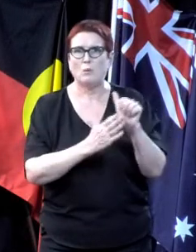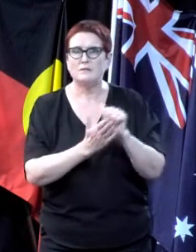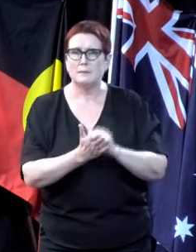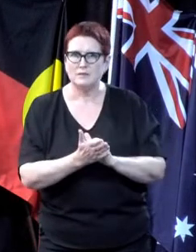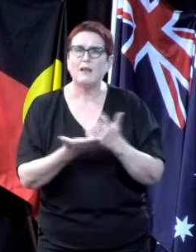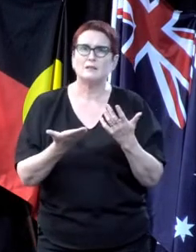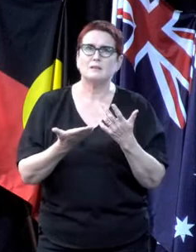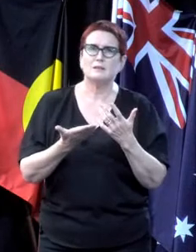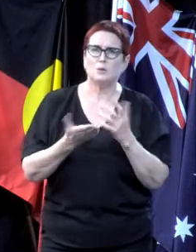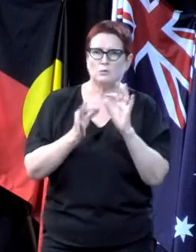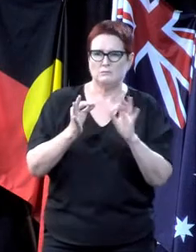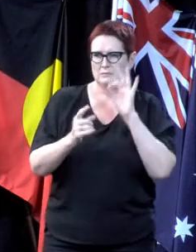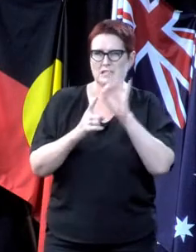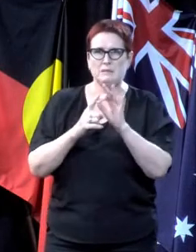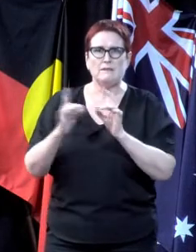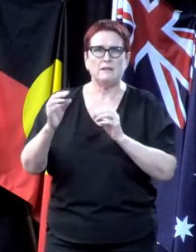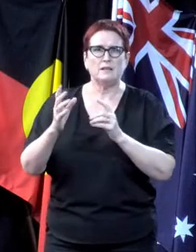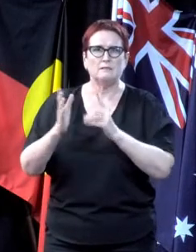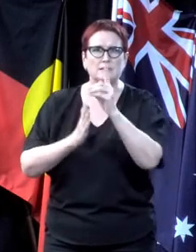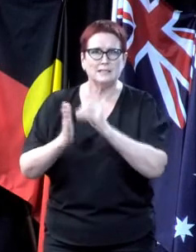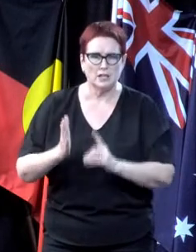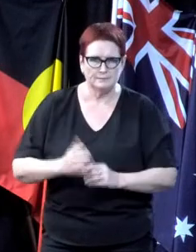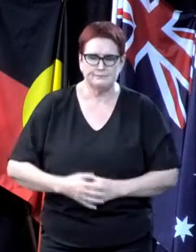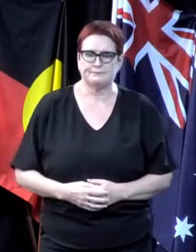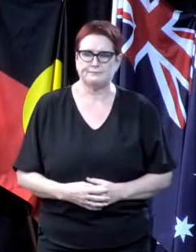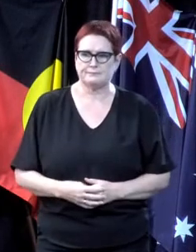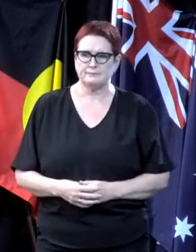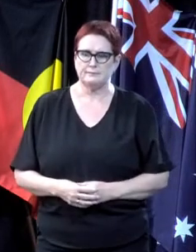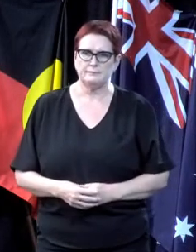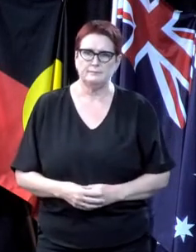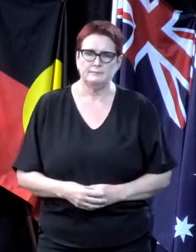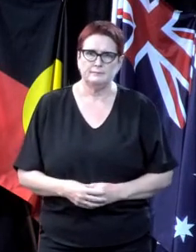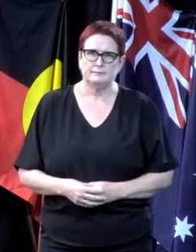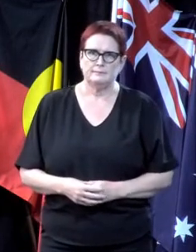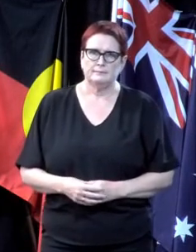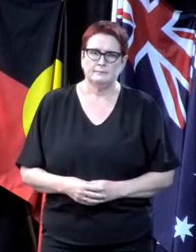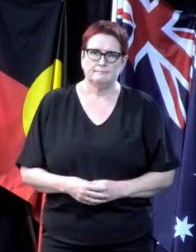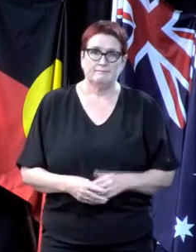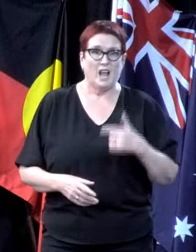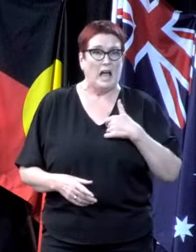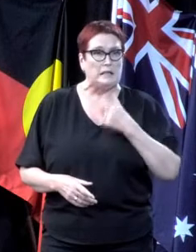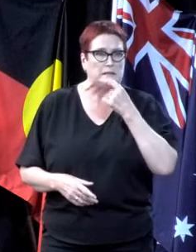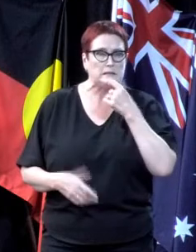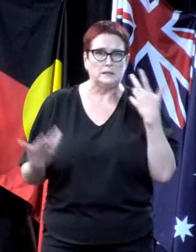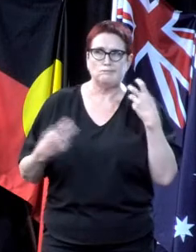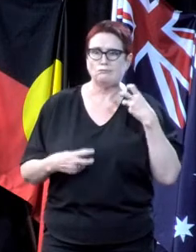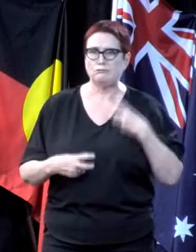So I have a moral dilemma, but it’s easily won within myself because I